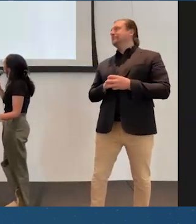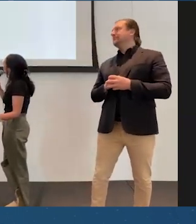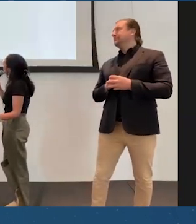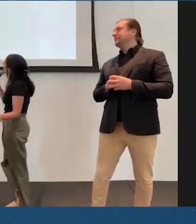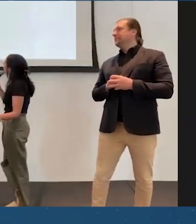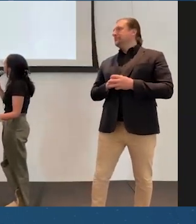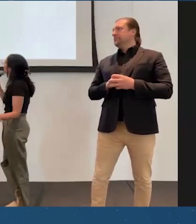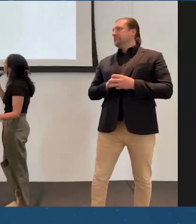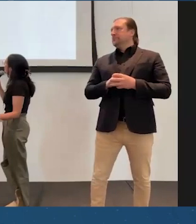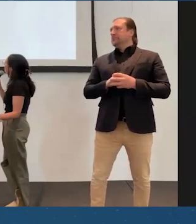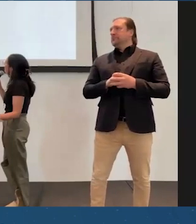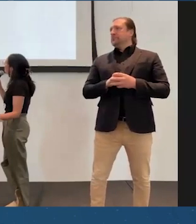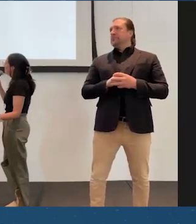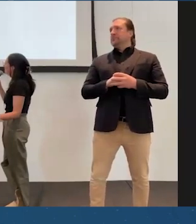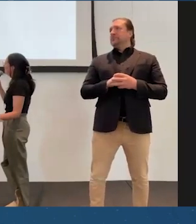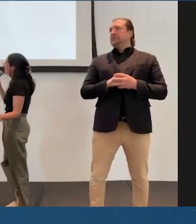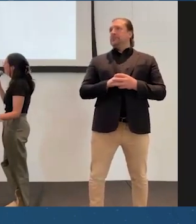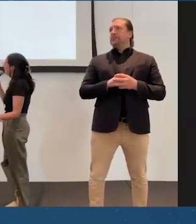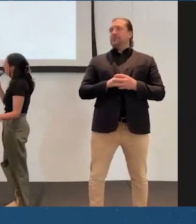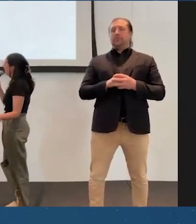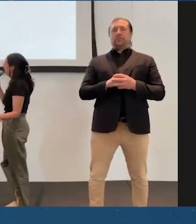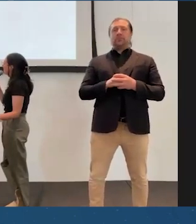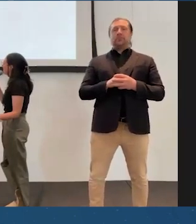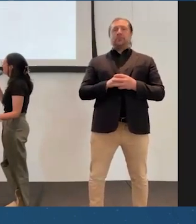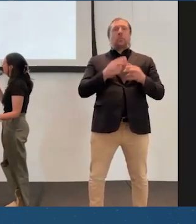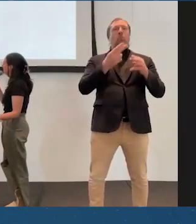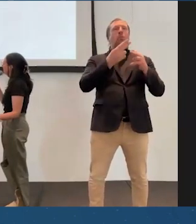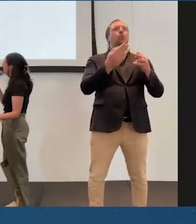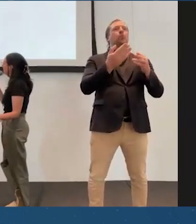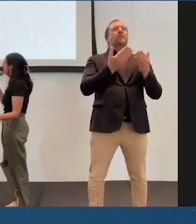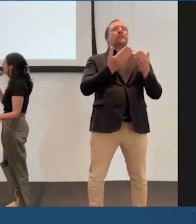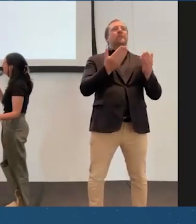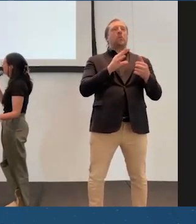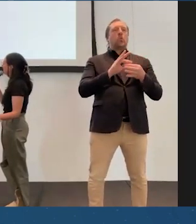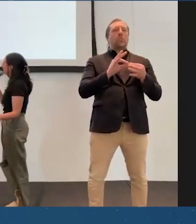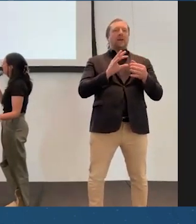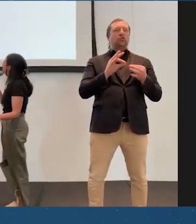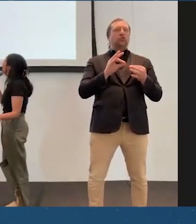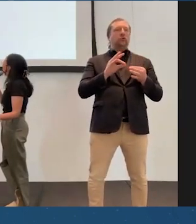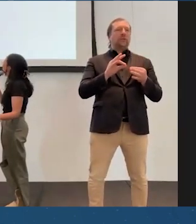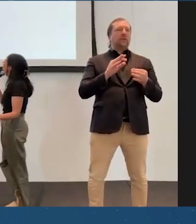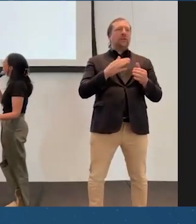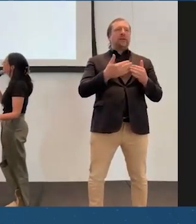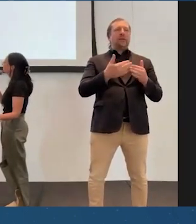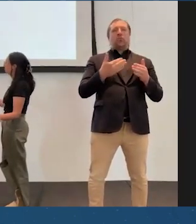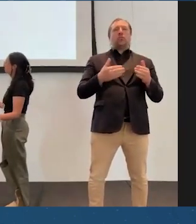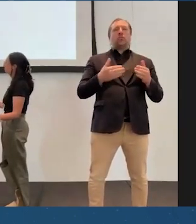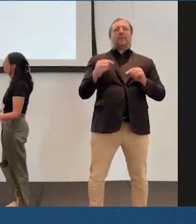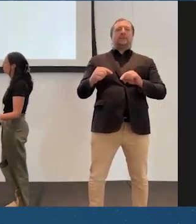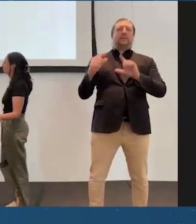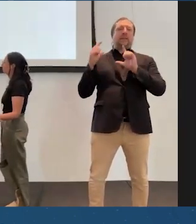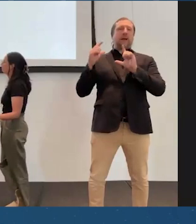The third section is one quick thing that we'll mention in the previous slide with--